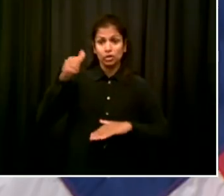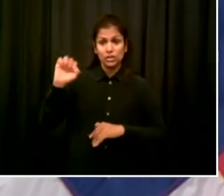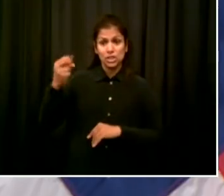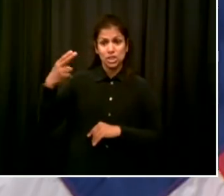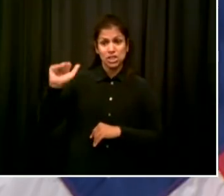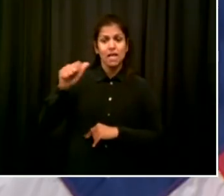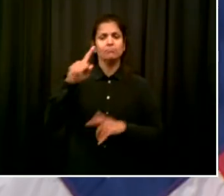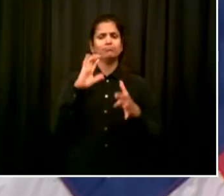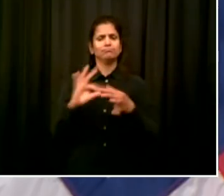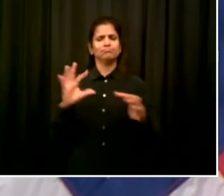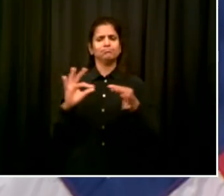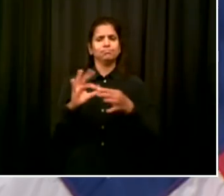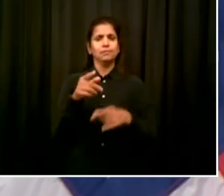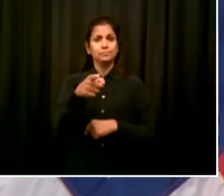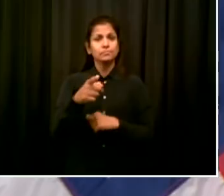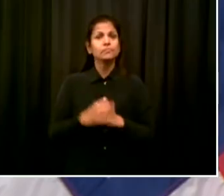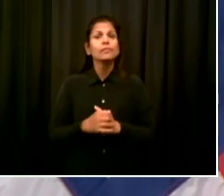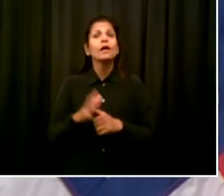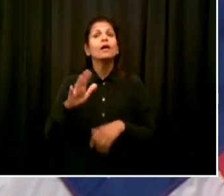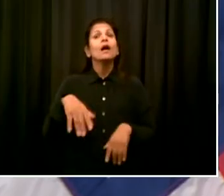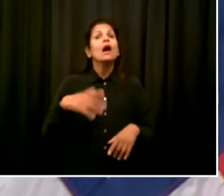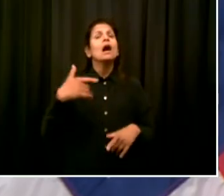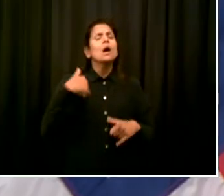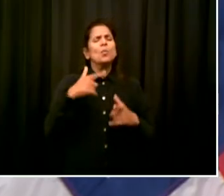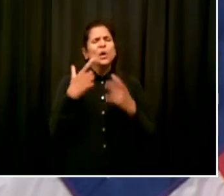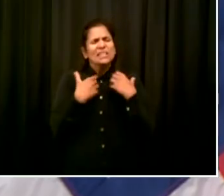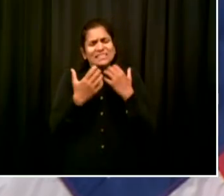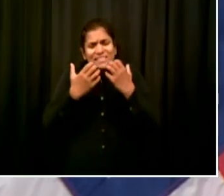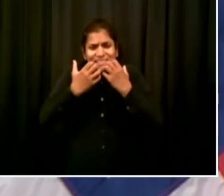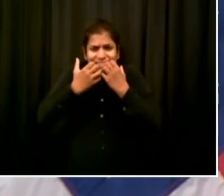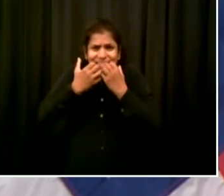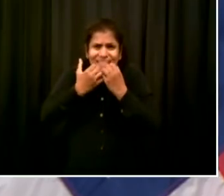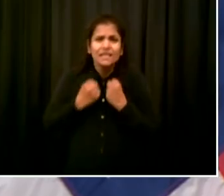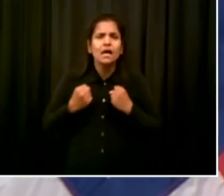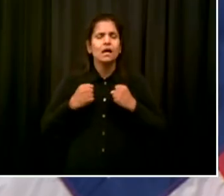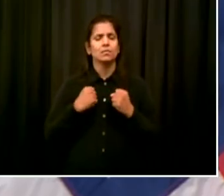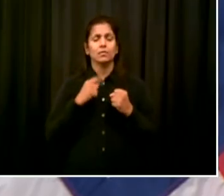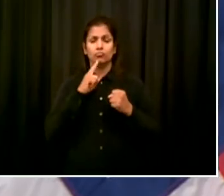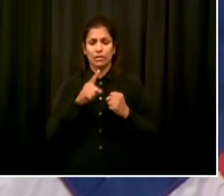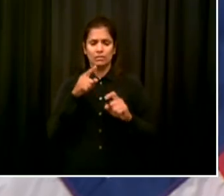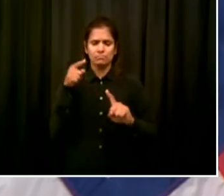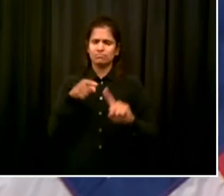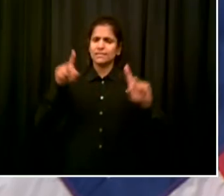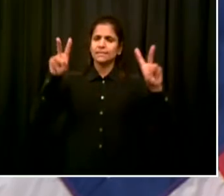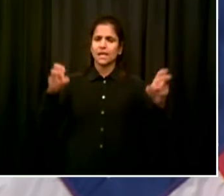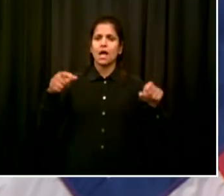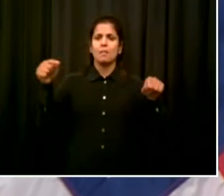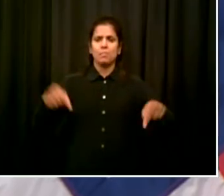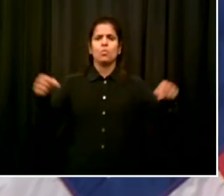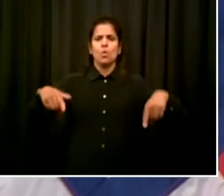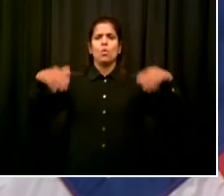COMMISSIONER . I WILL TRY TO BE BRIEF, I'VE BEEN ACCUSED OF